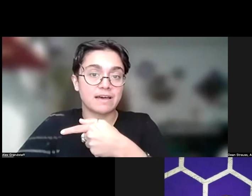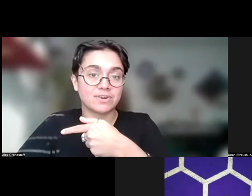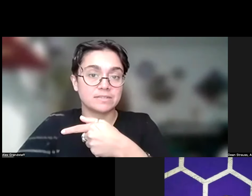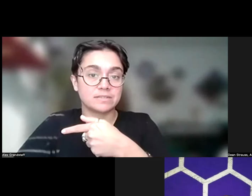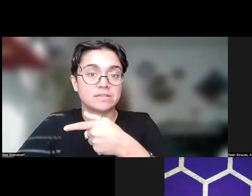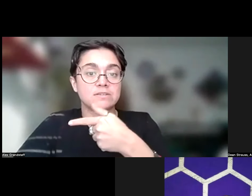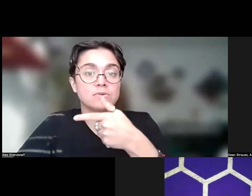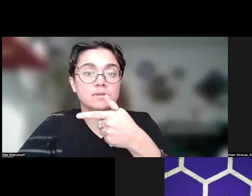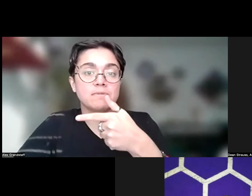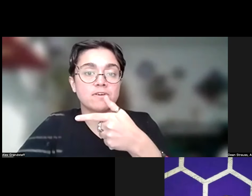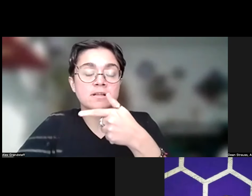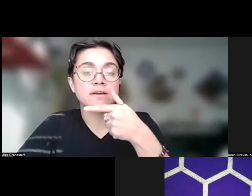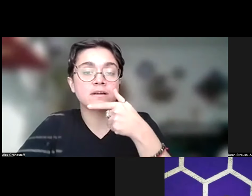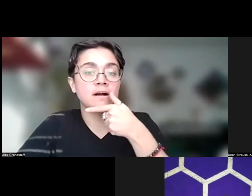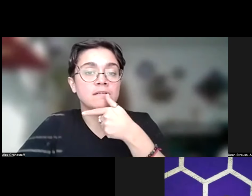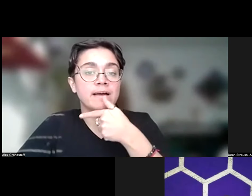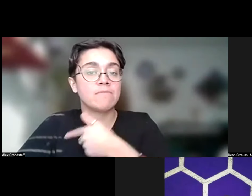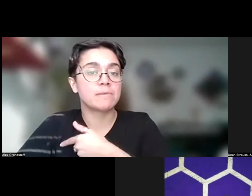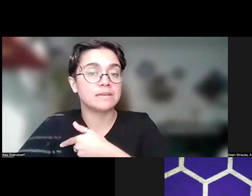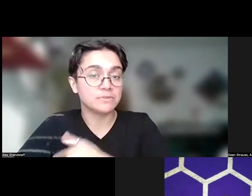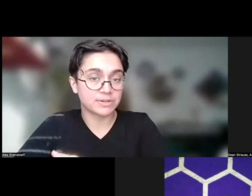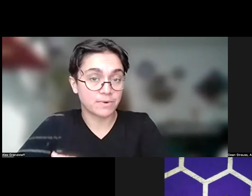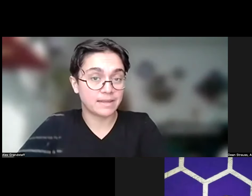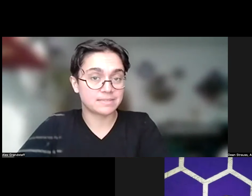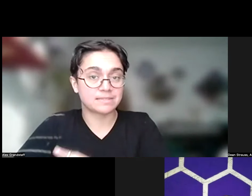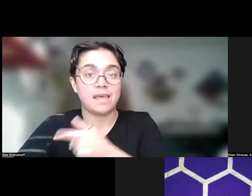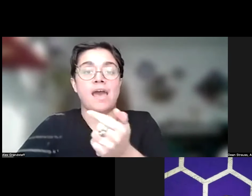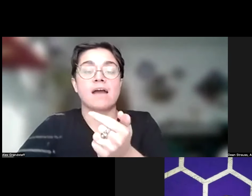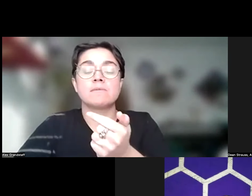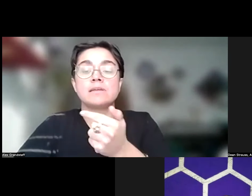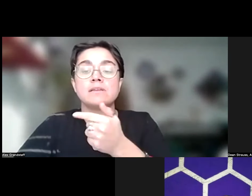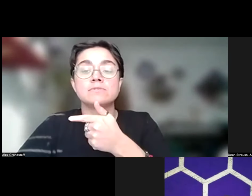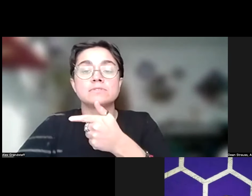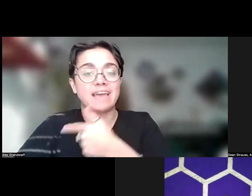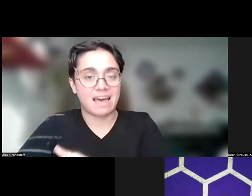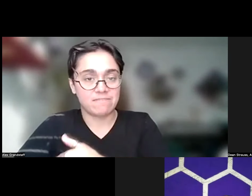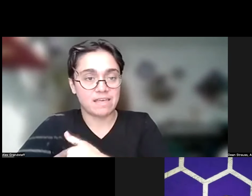Having that strategy and involving lawyers on that front